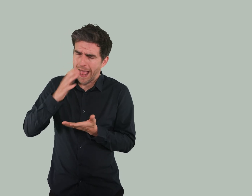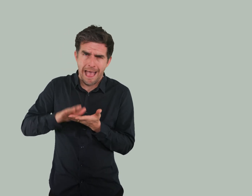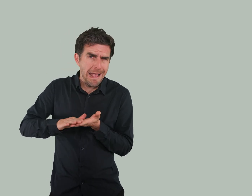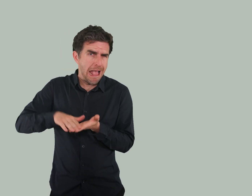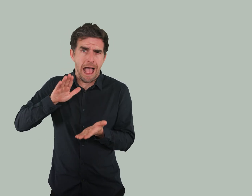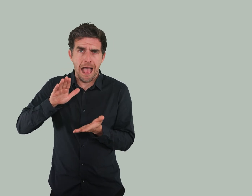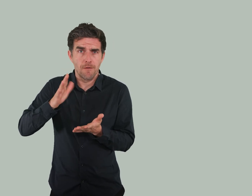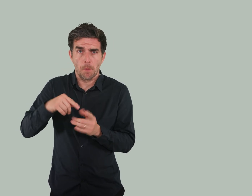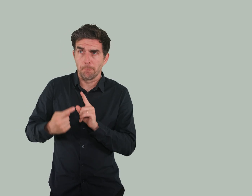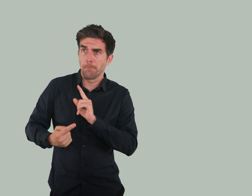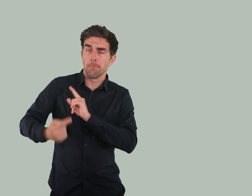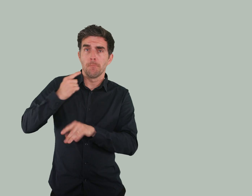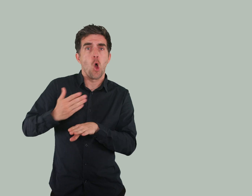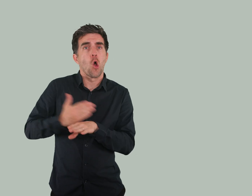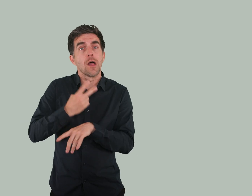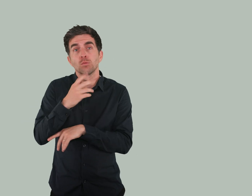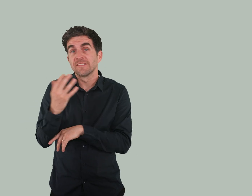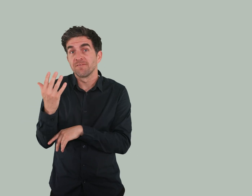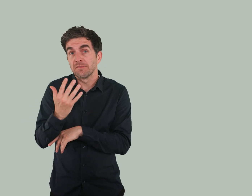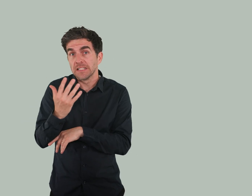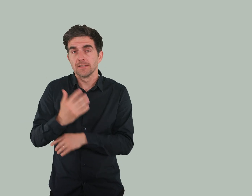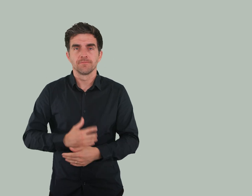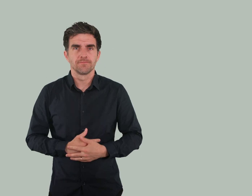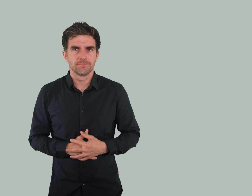the highest figure since early 2015.